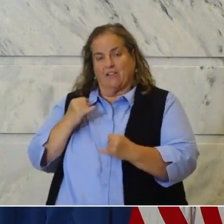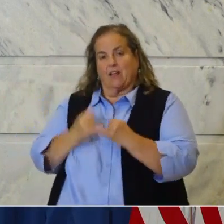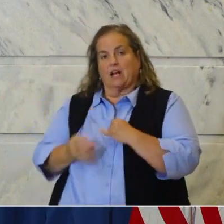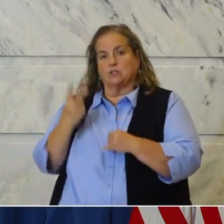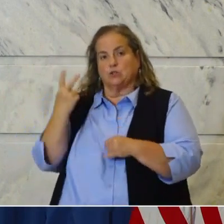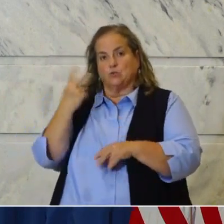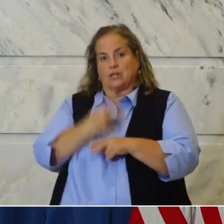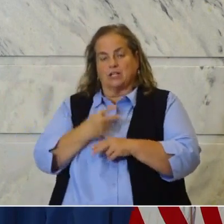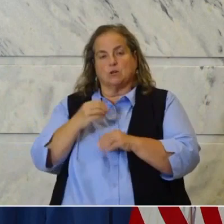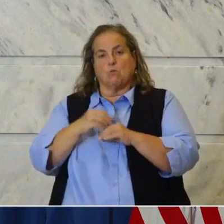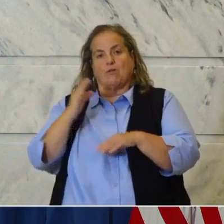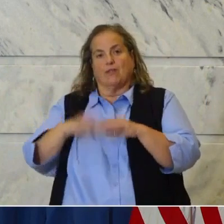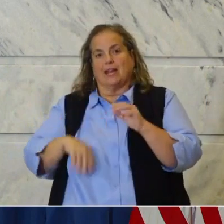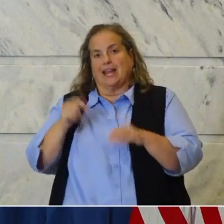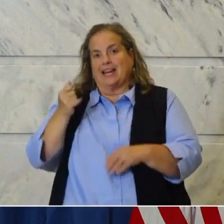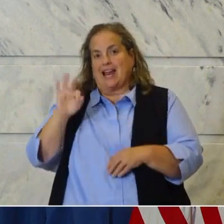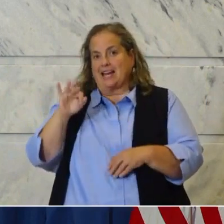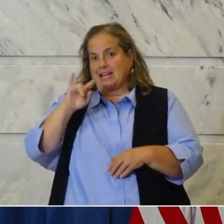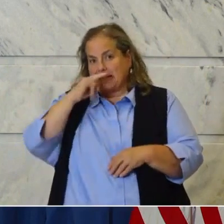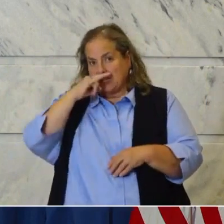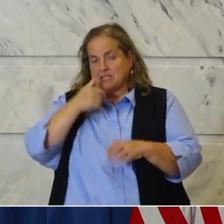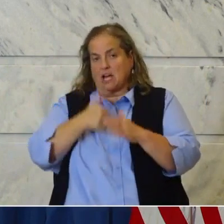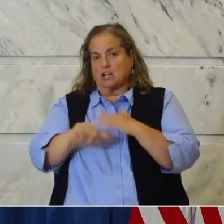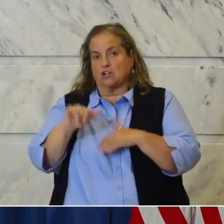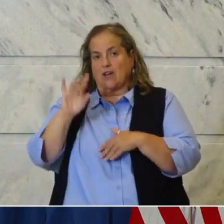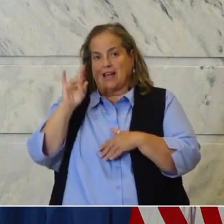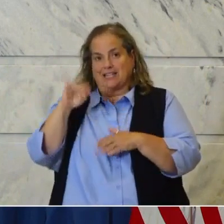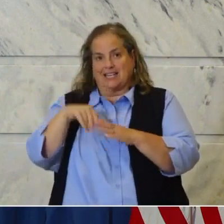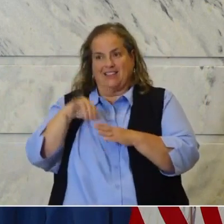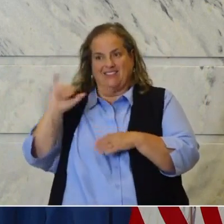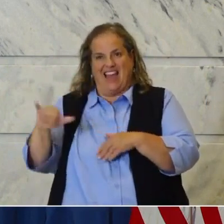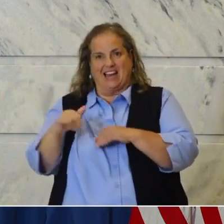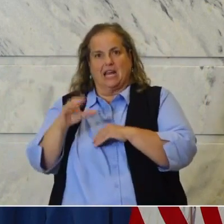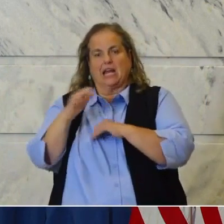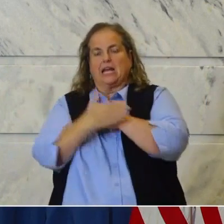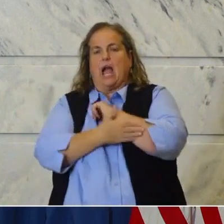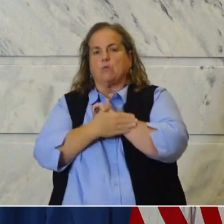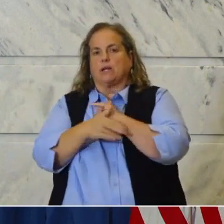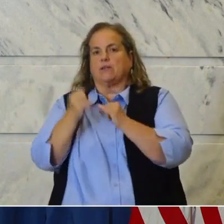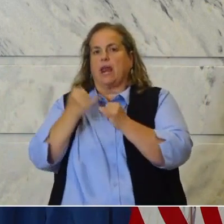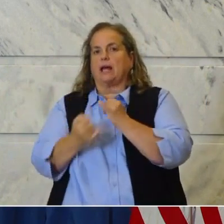than 19 kids under 18 in that county in the last week, I hope that there has